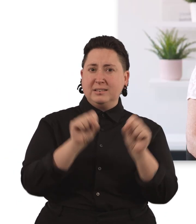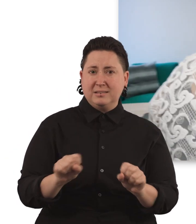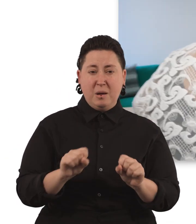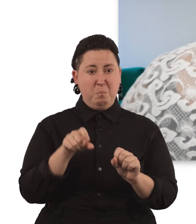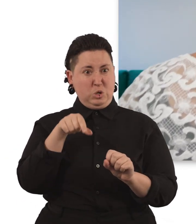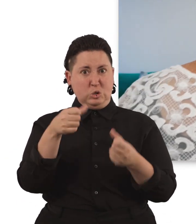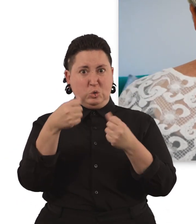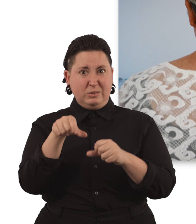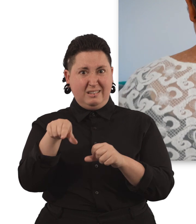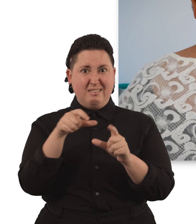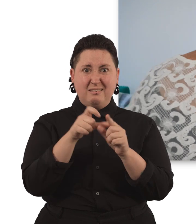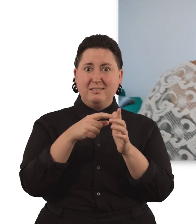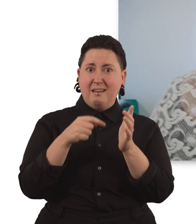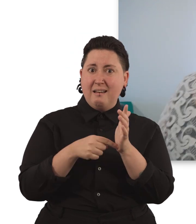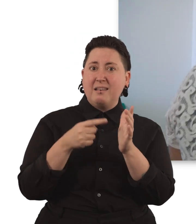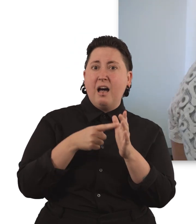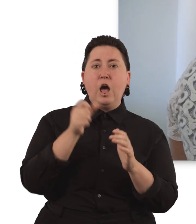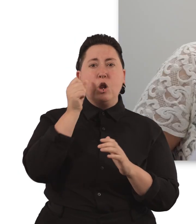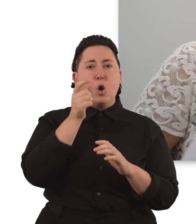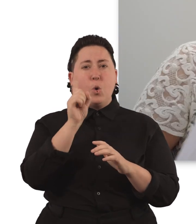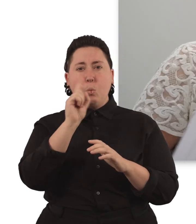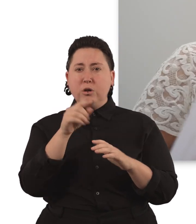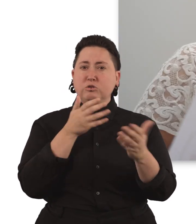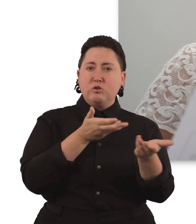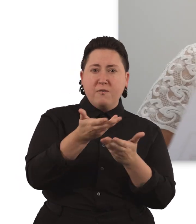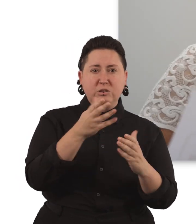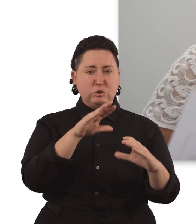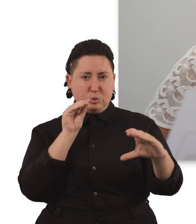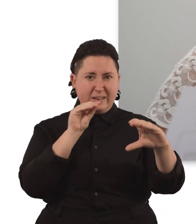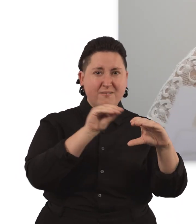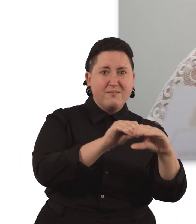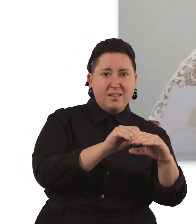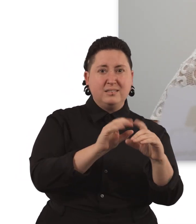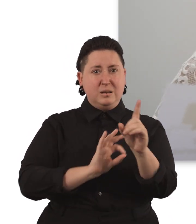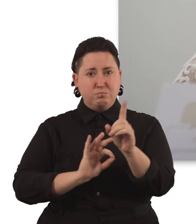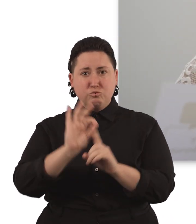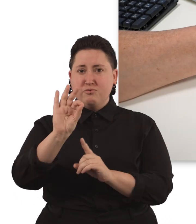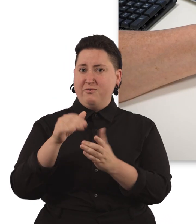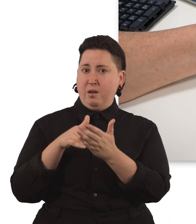because that data would inform service delivery the way that investment in services happens,